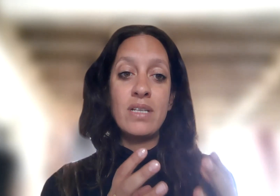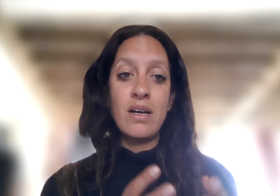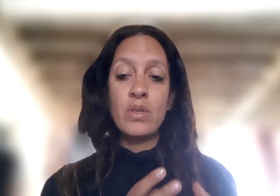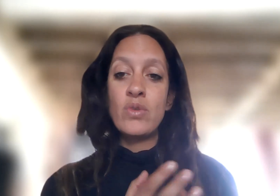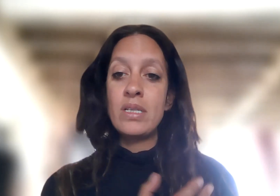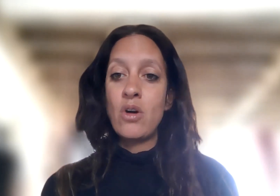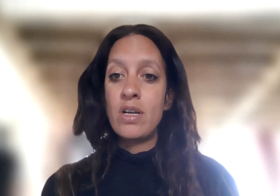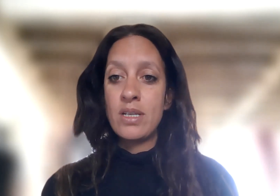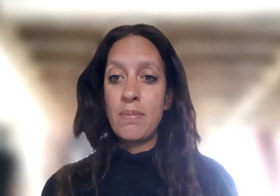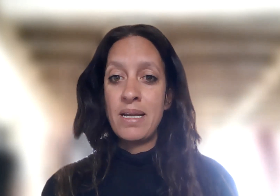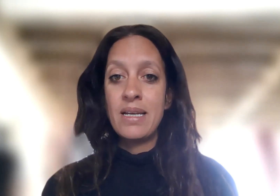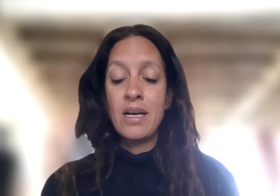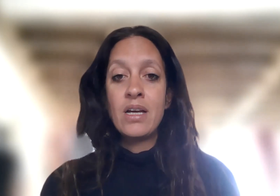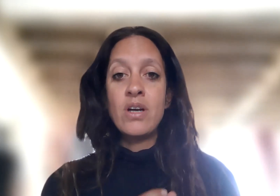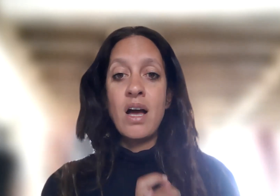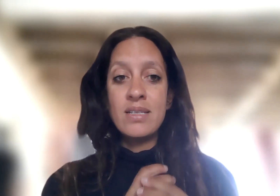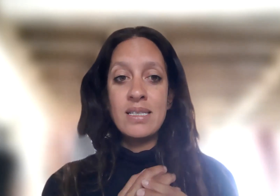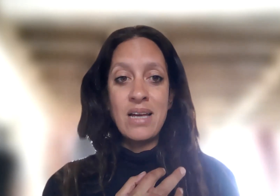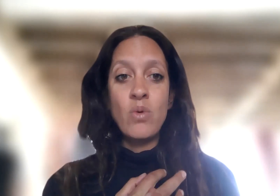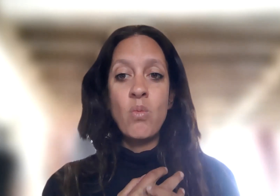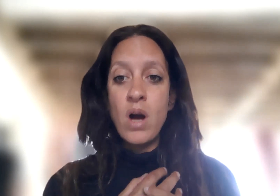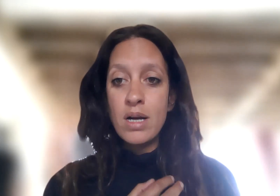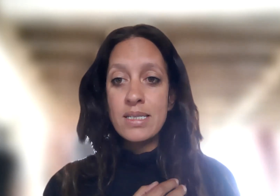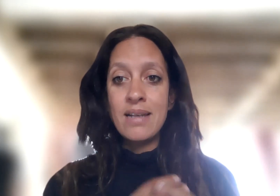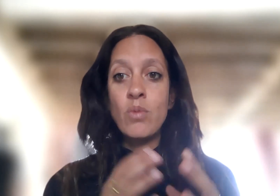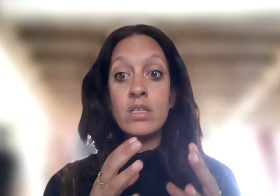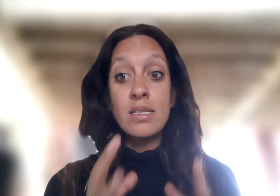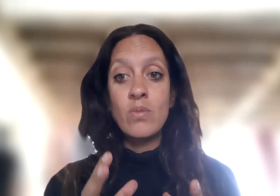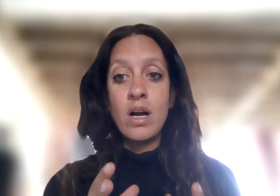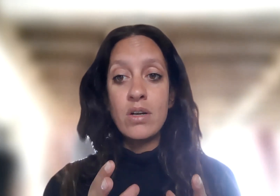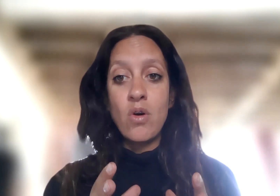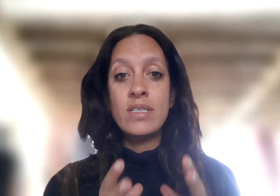the data side. I'm not talking about necessary